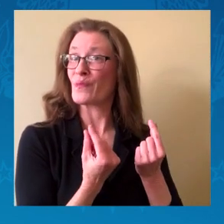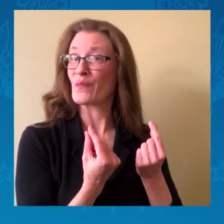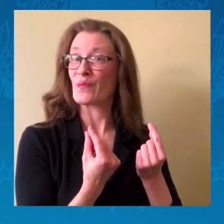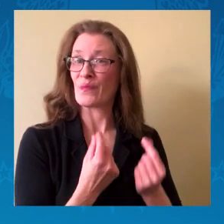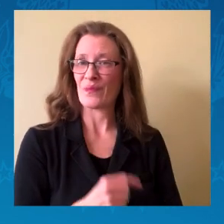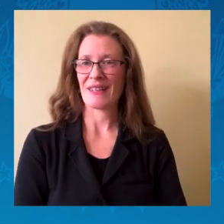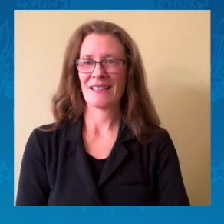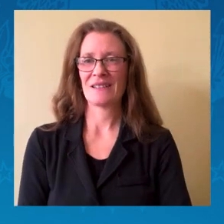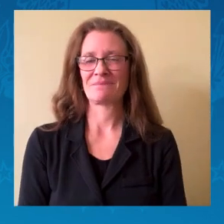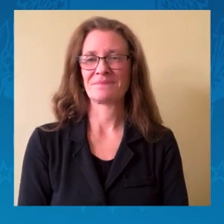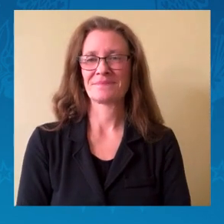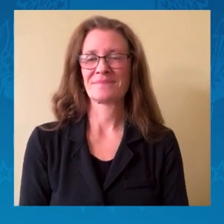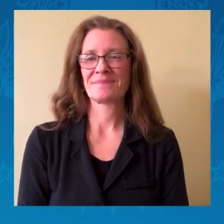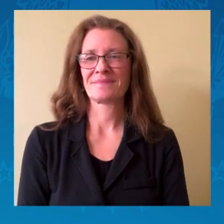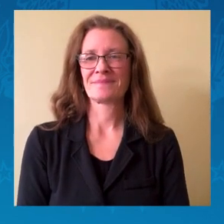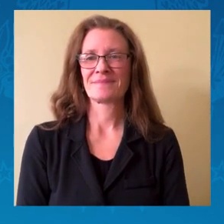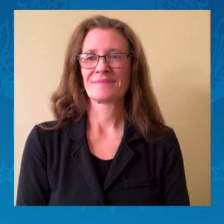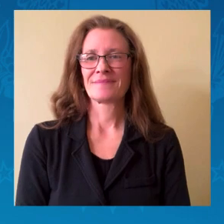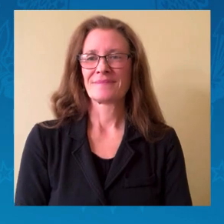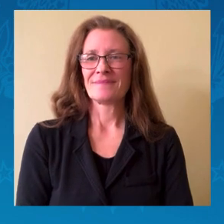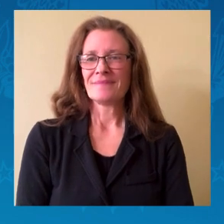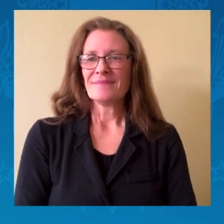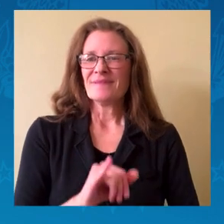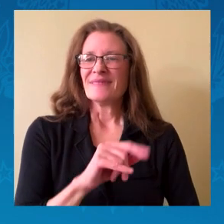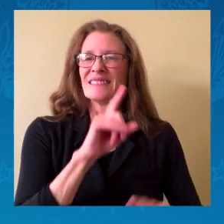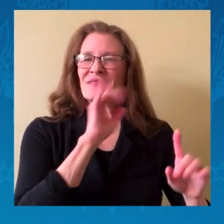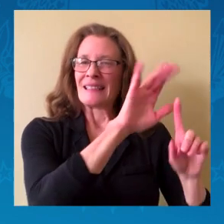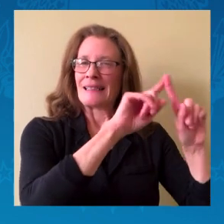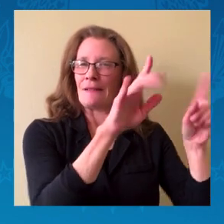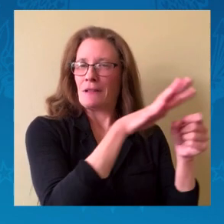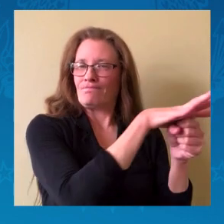But in particular, the department has the capacity